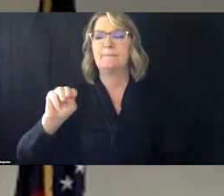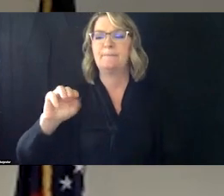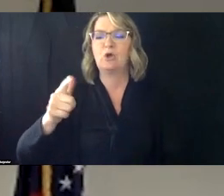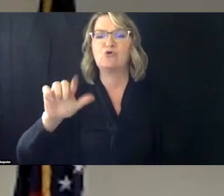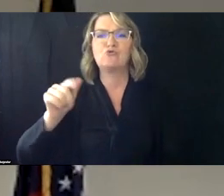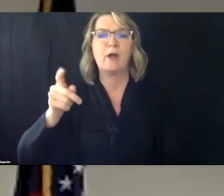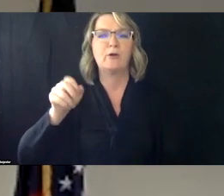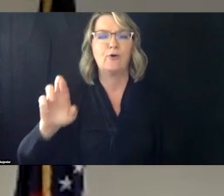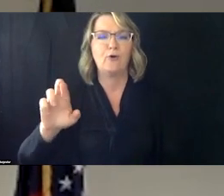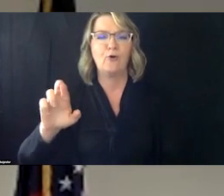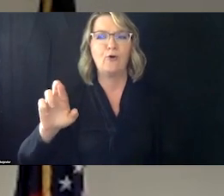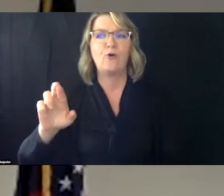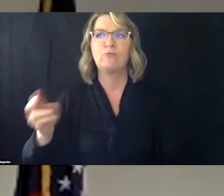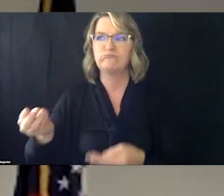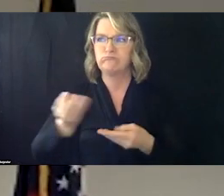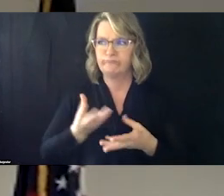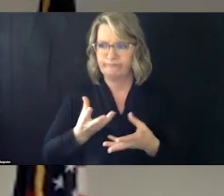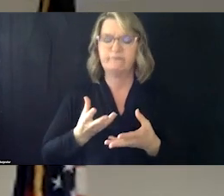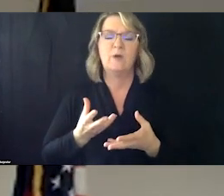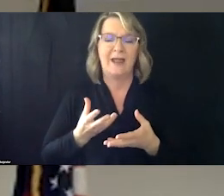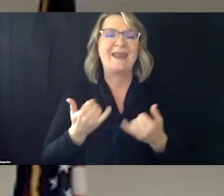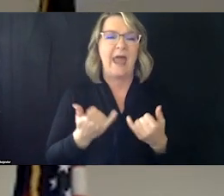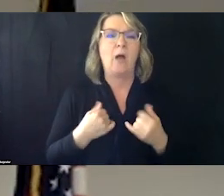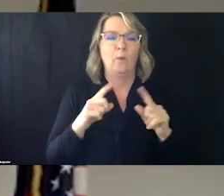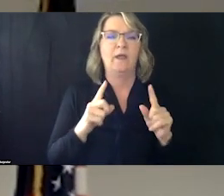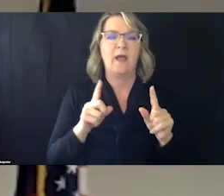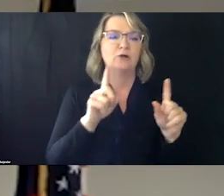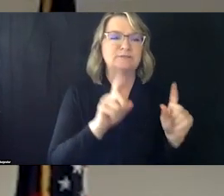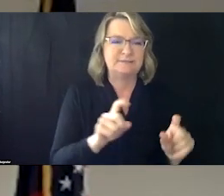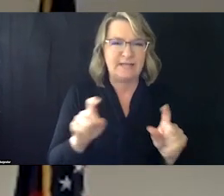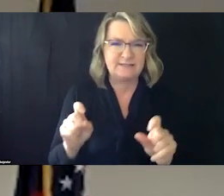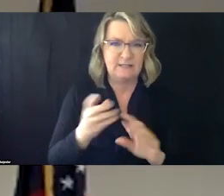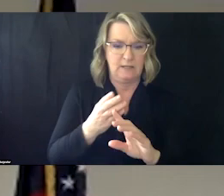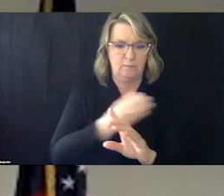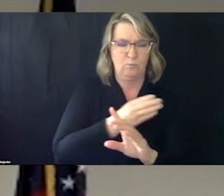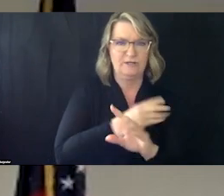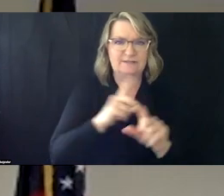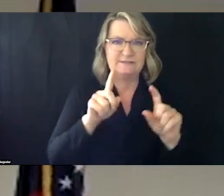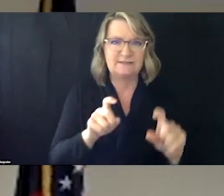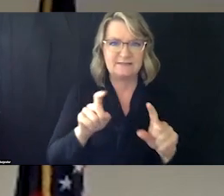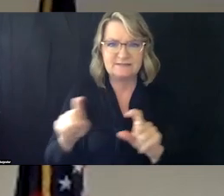stress testing some ballots because there's the new labels party that could cause our ballots